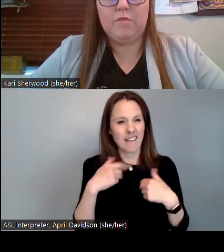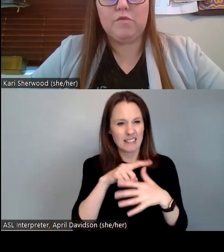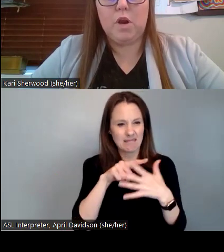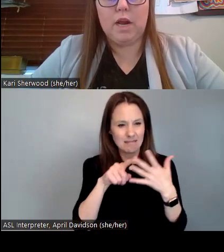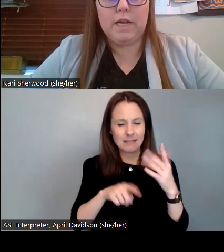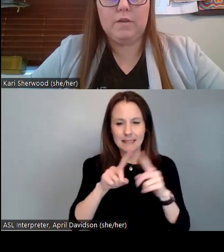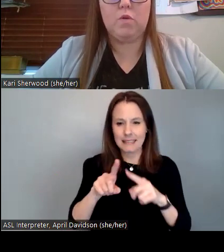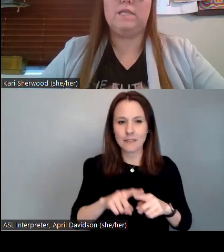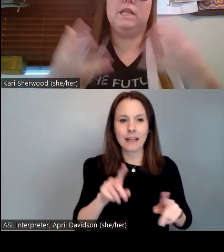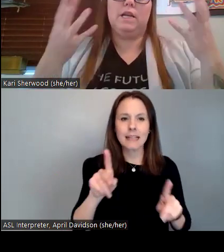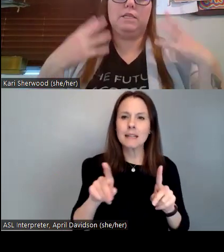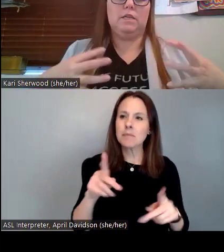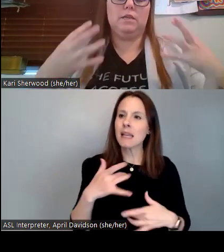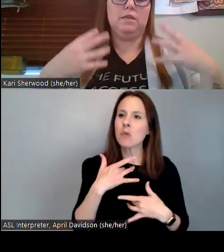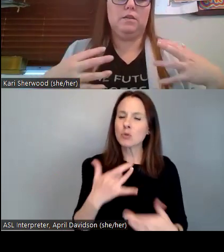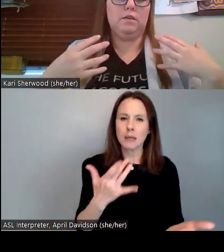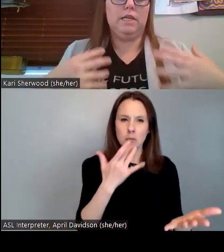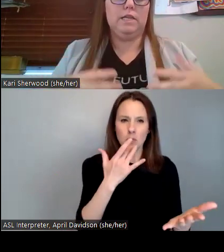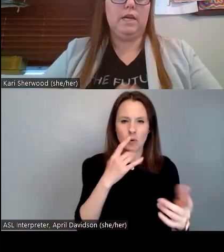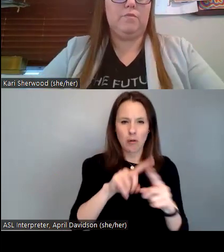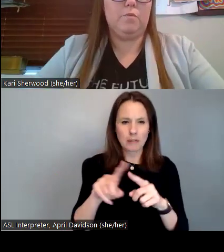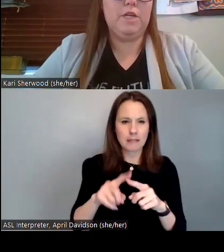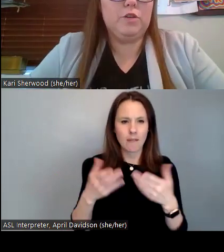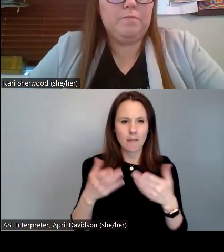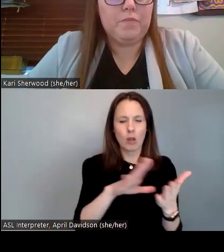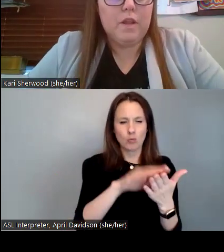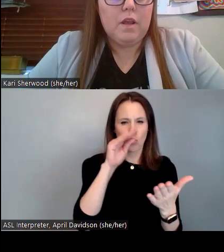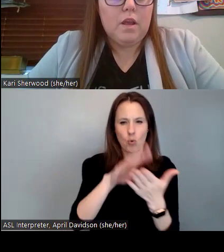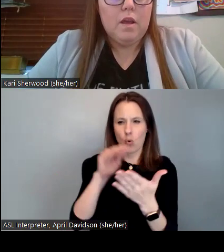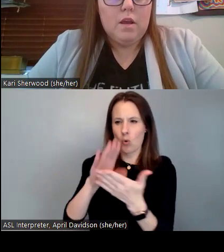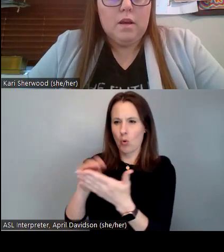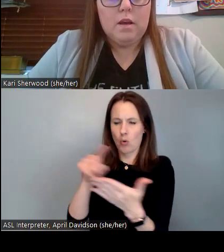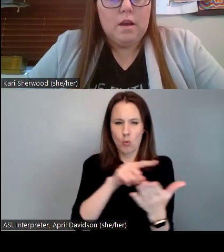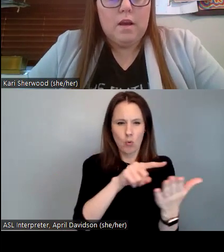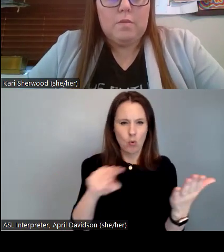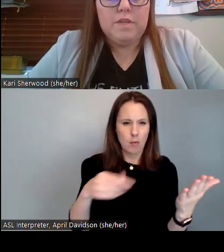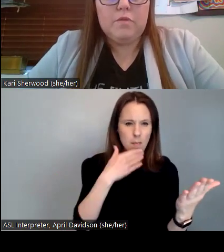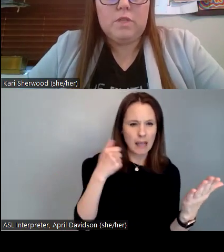have a variety of ways they like to intake information.